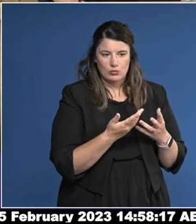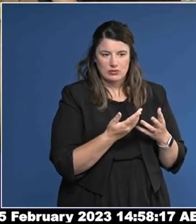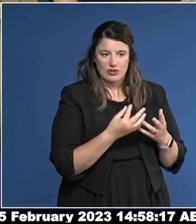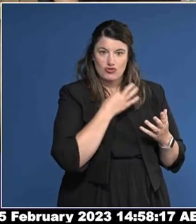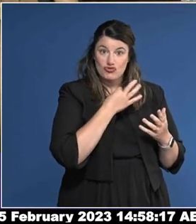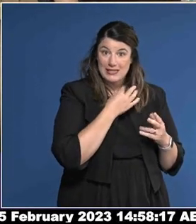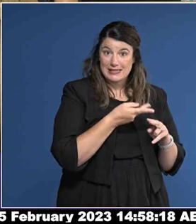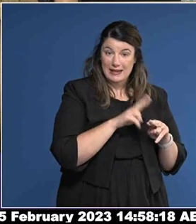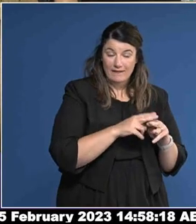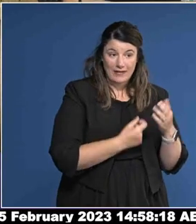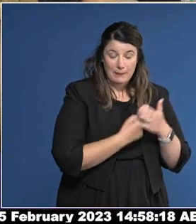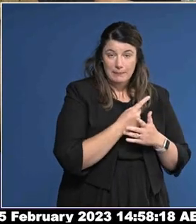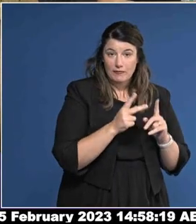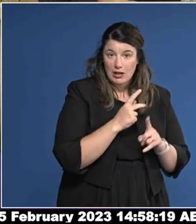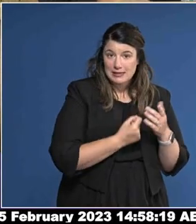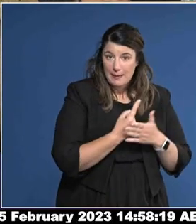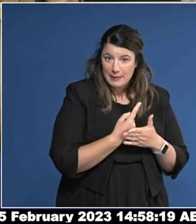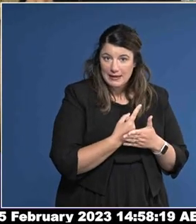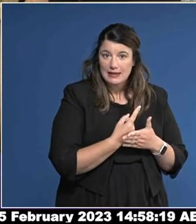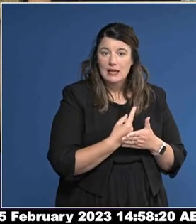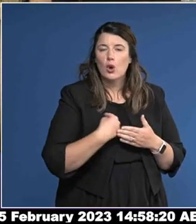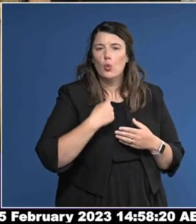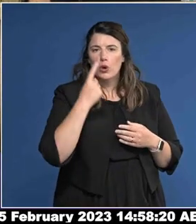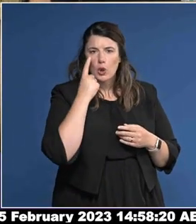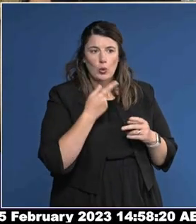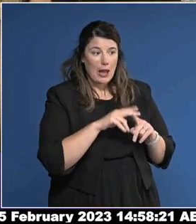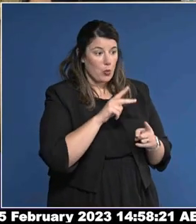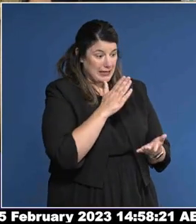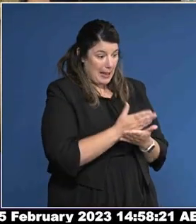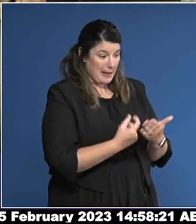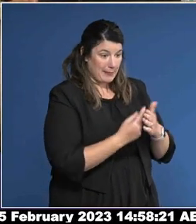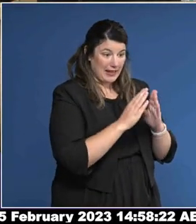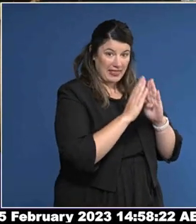We look at it at the practice level, and we also look at it at board level to be able to